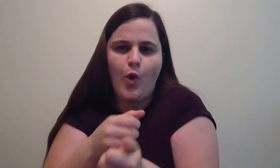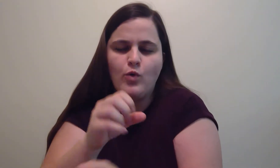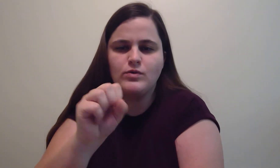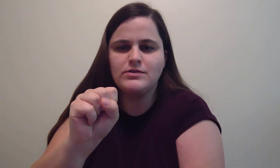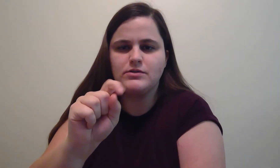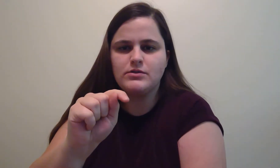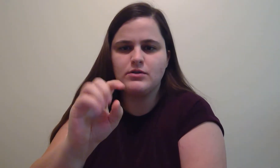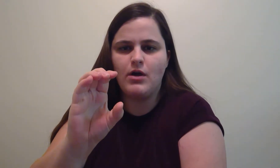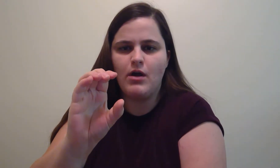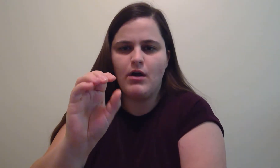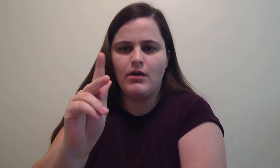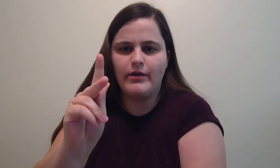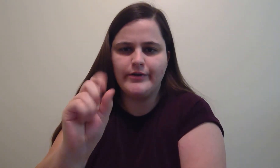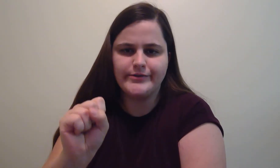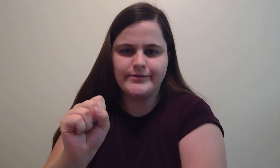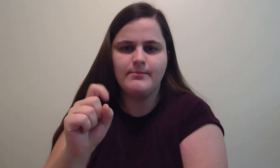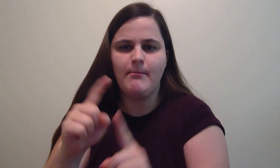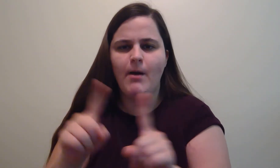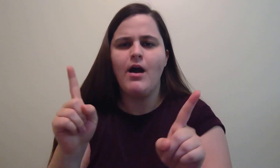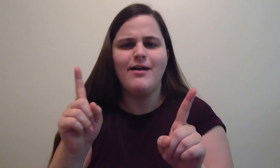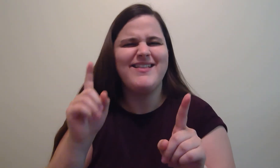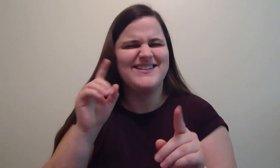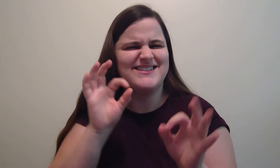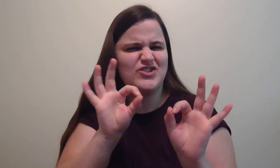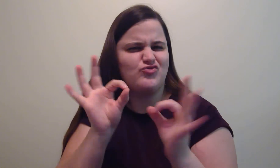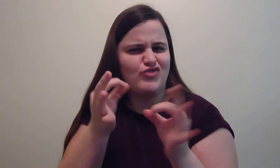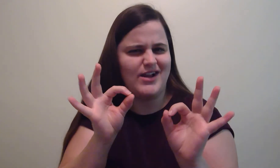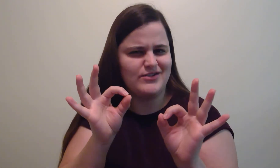and tracks his stocks, but those things are all distractions.